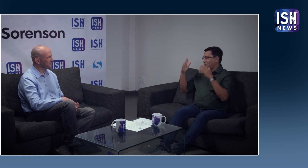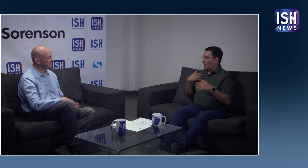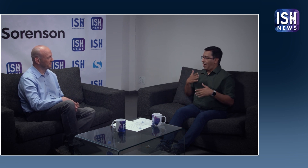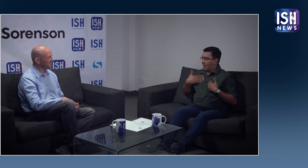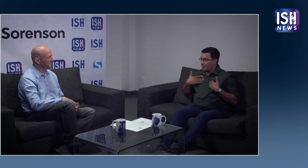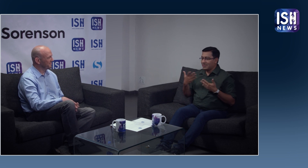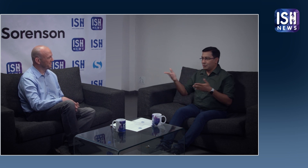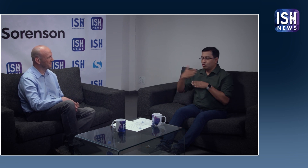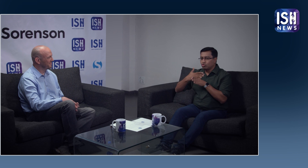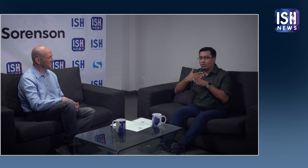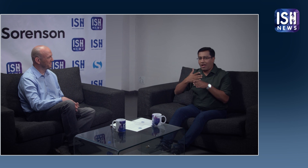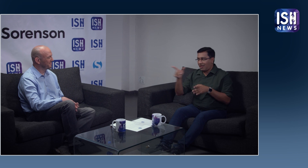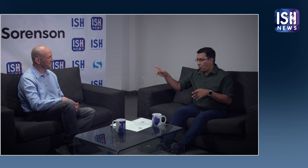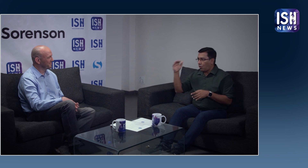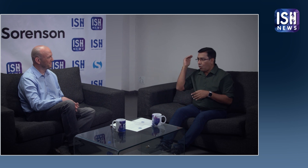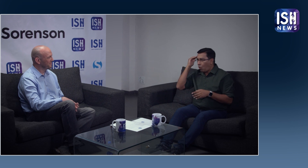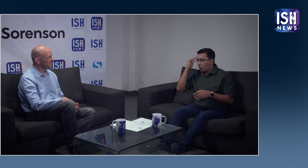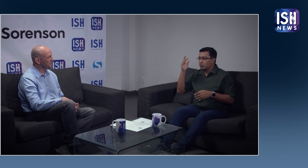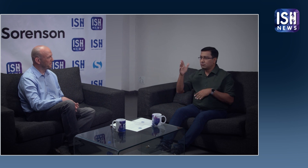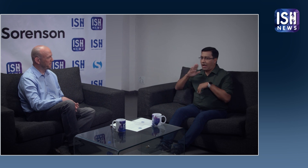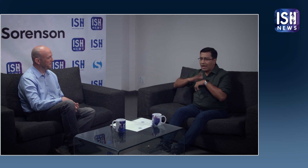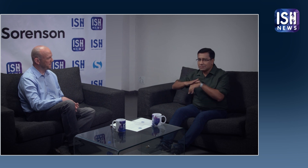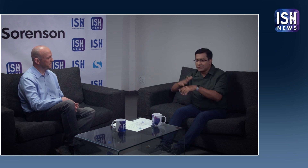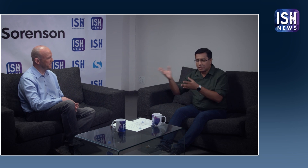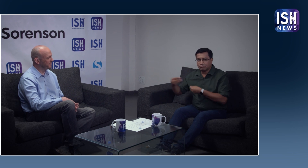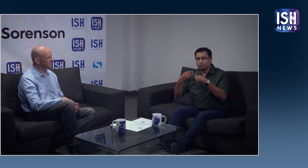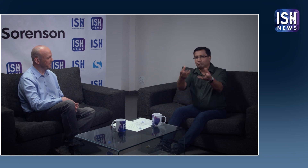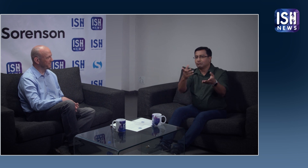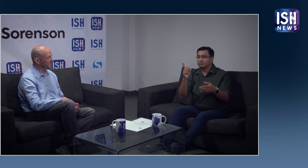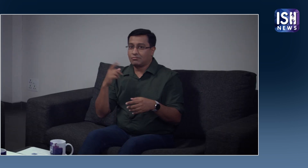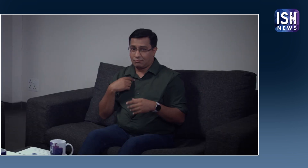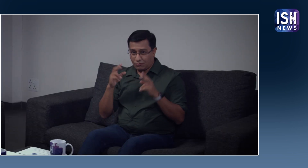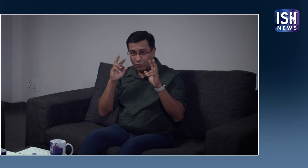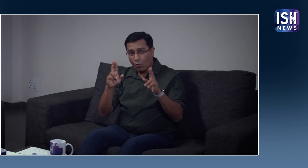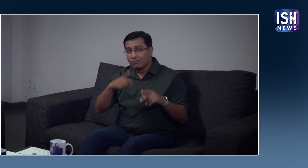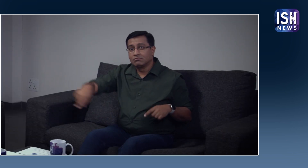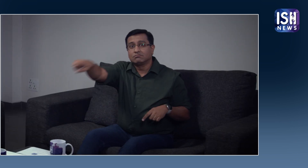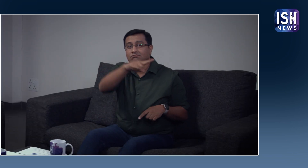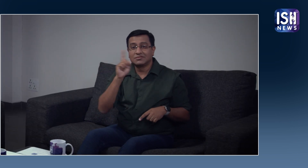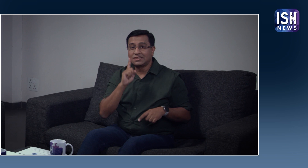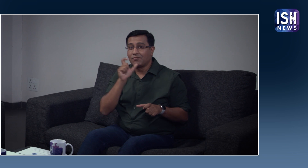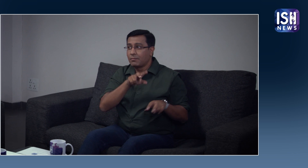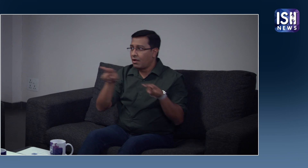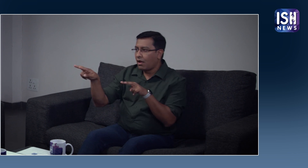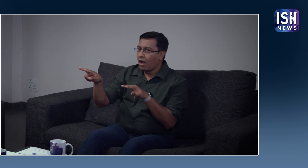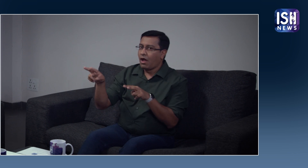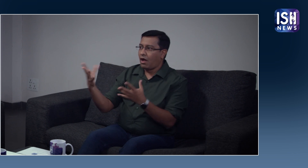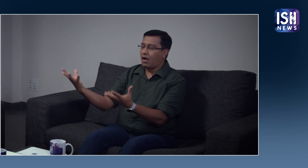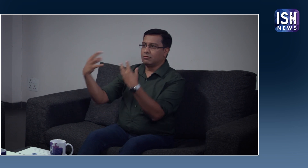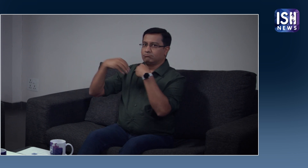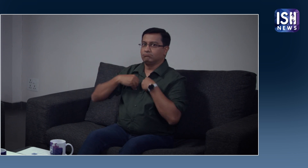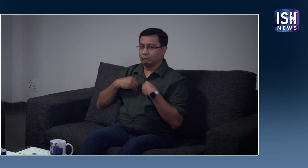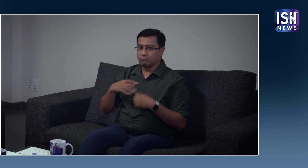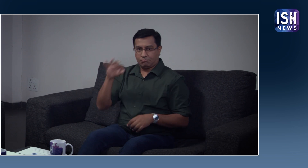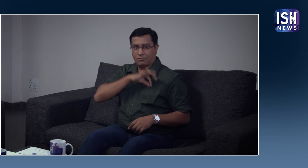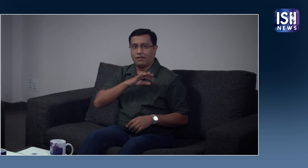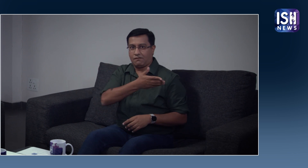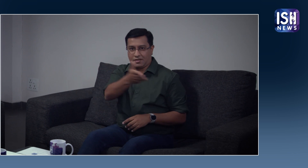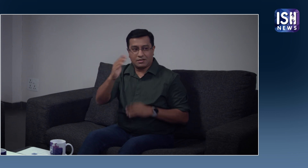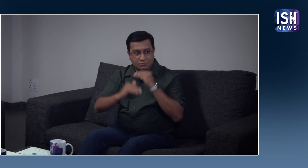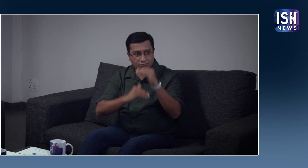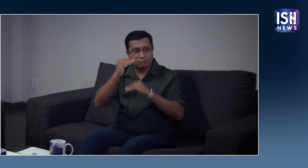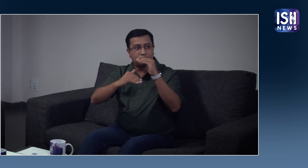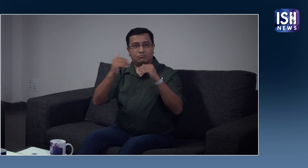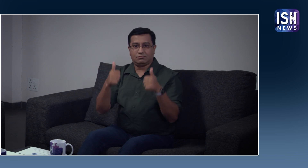I am glad you could share your thoughts, experience. I hope Deaf individuals are able to benefit and grow.